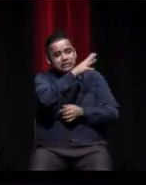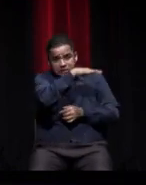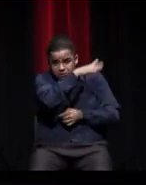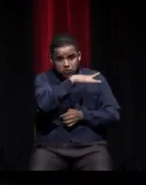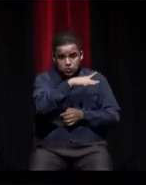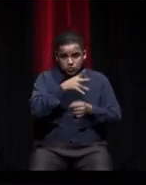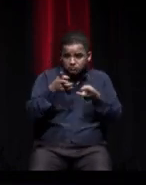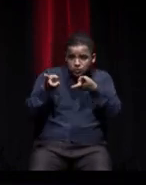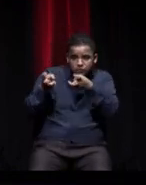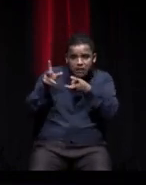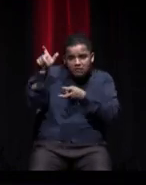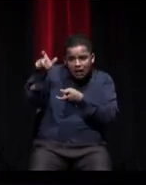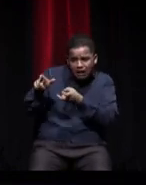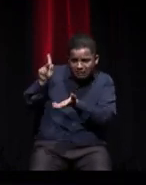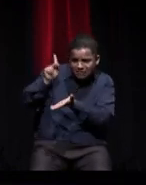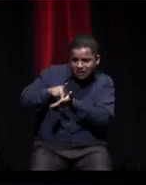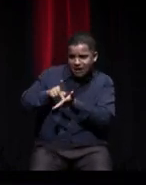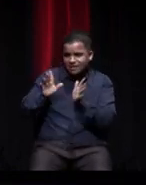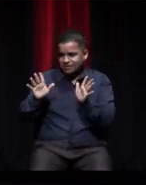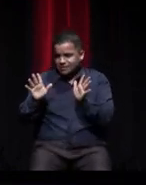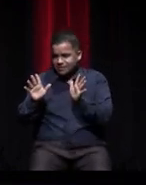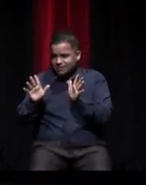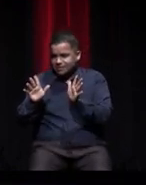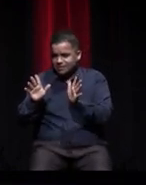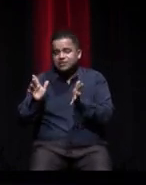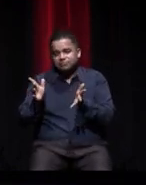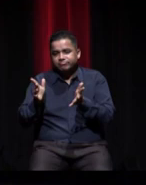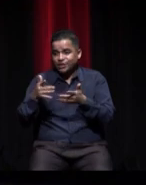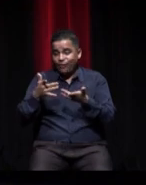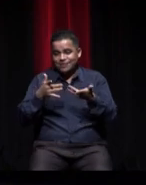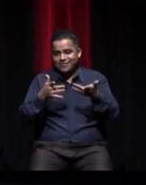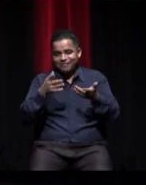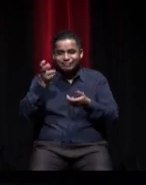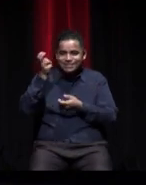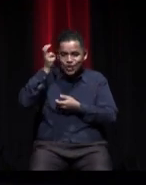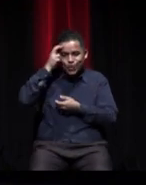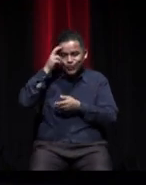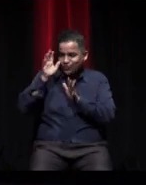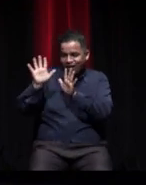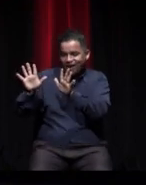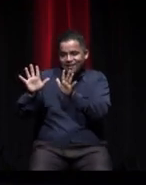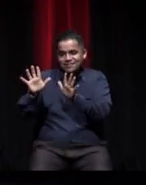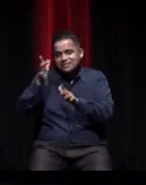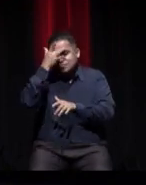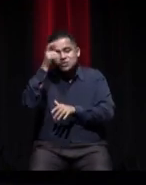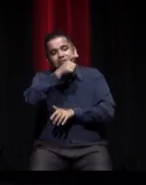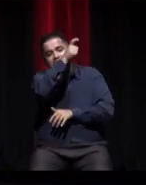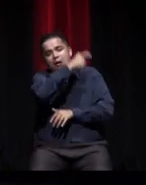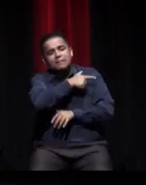what the candidates are saying. It's a political culture that believes the journalist to be a master of ceremonies.